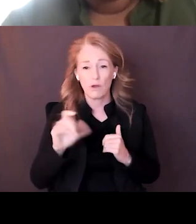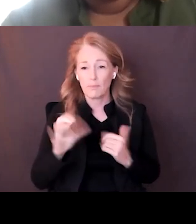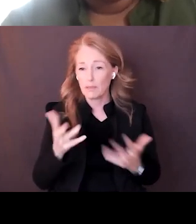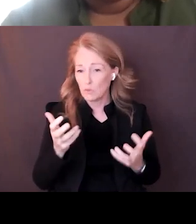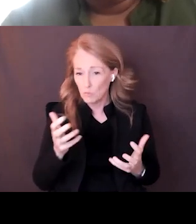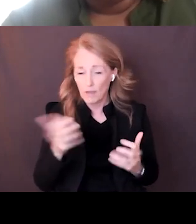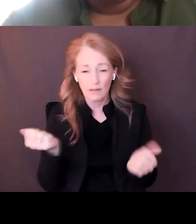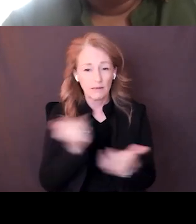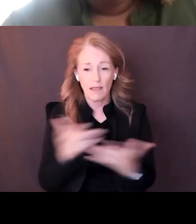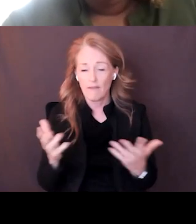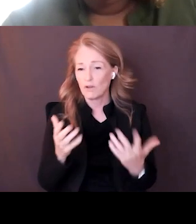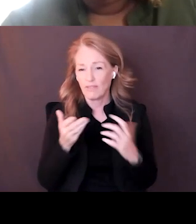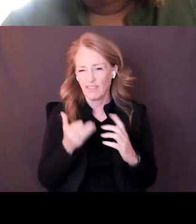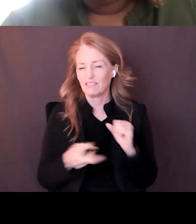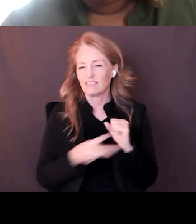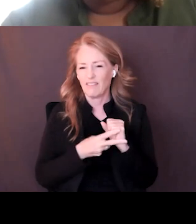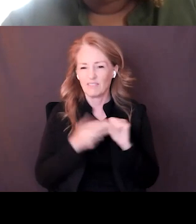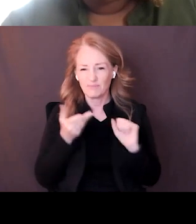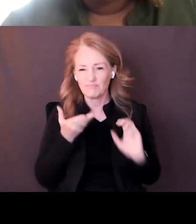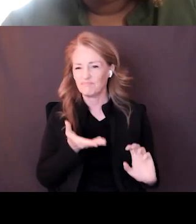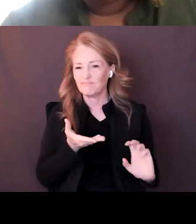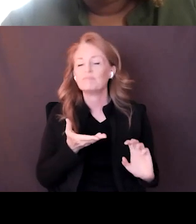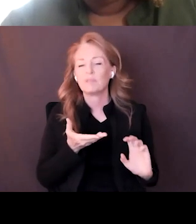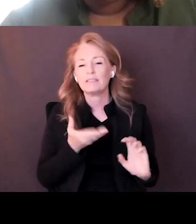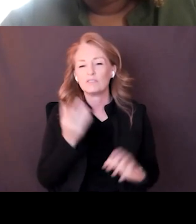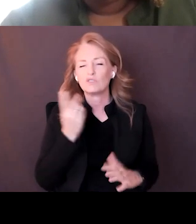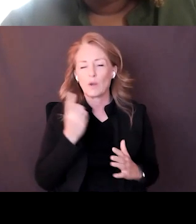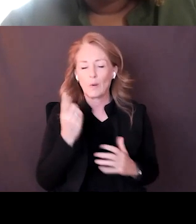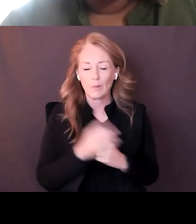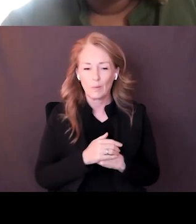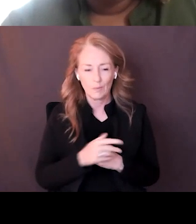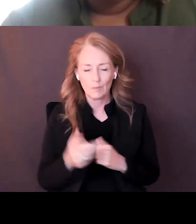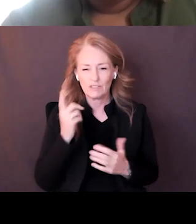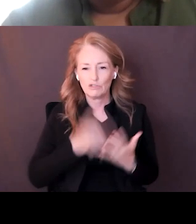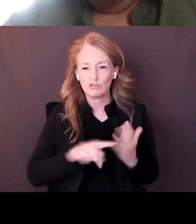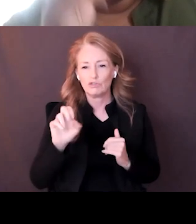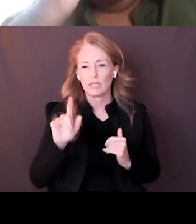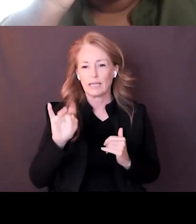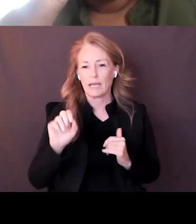PLEASE CHECK IT OUT. ALL RIGHT.